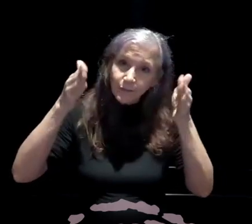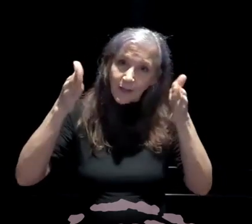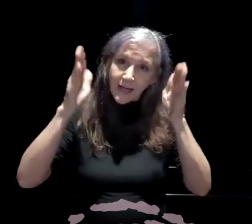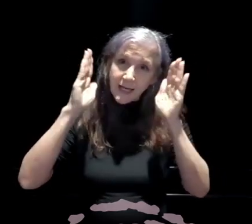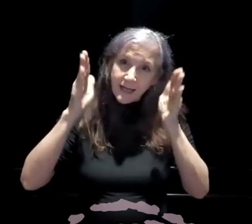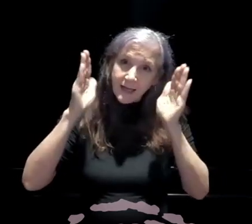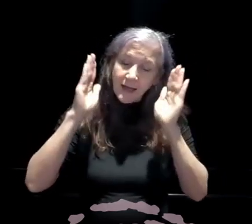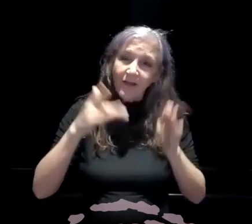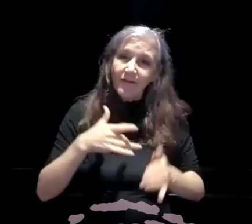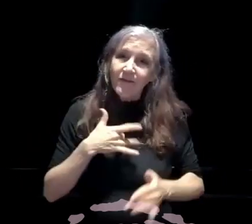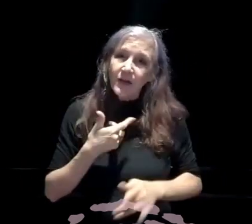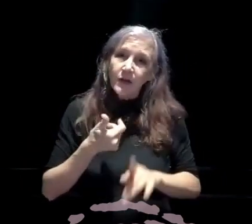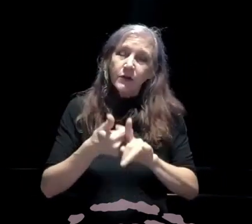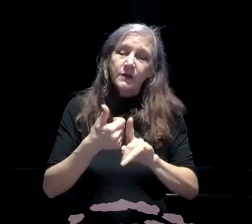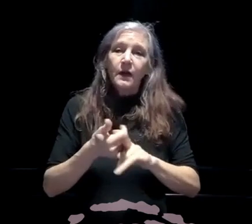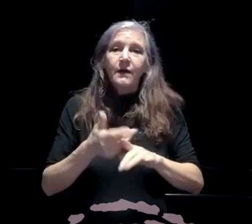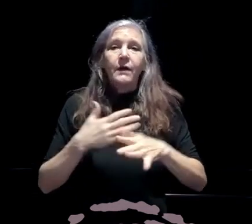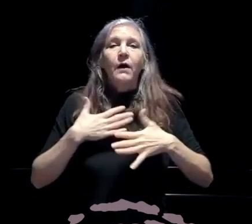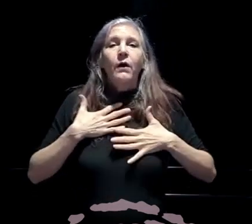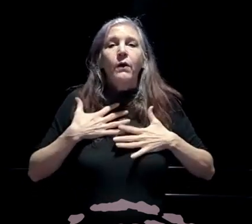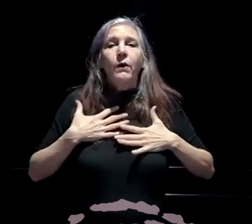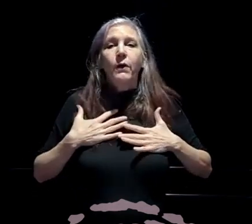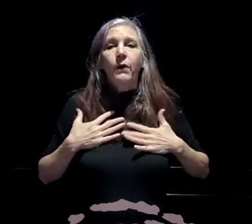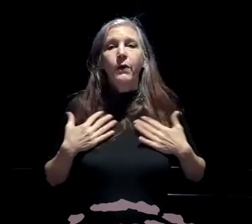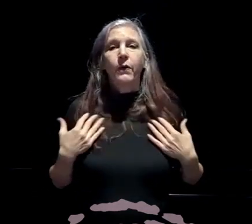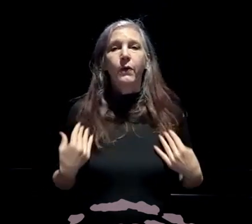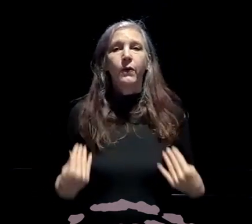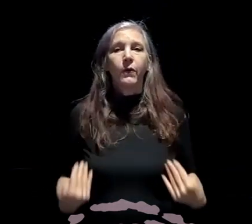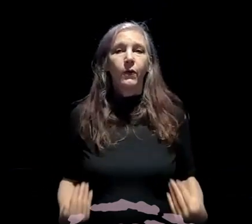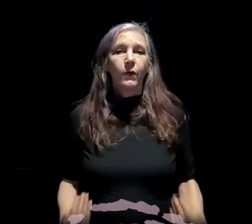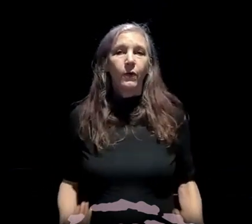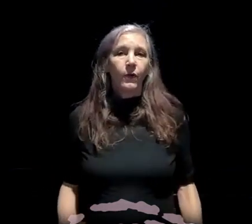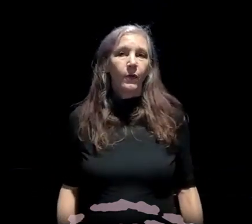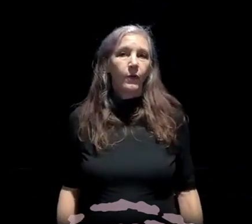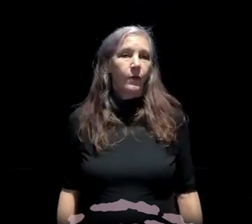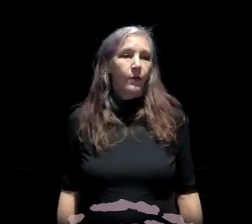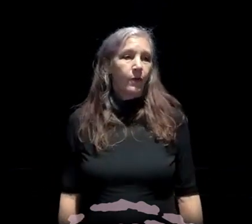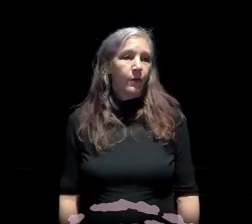And feel yourself slow down.